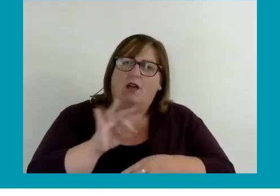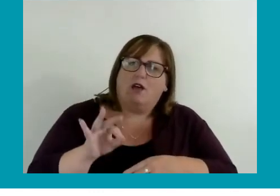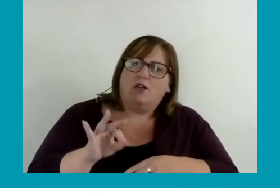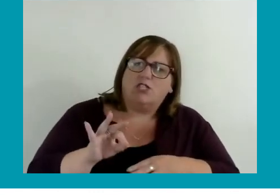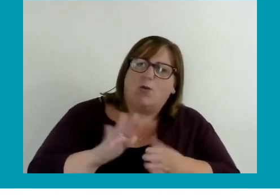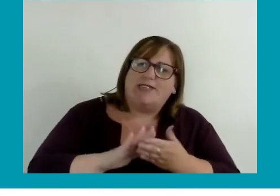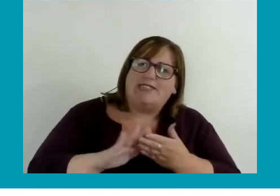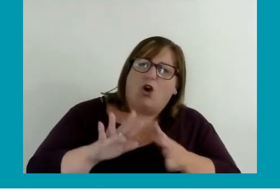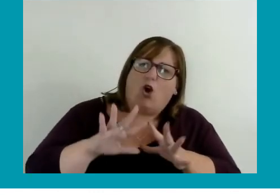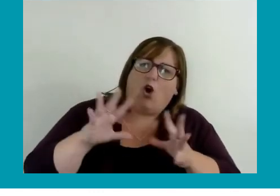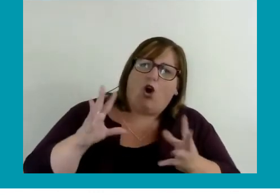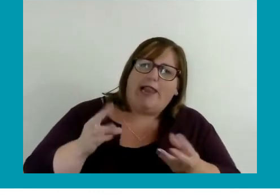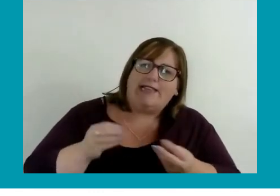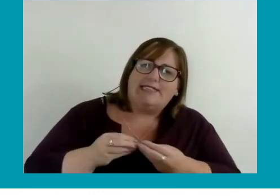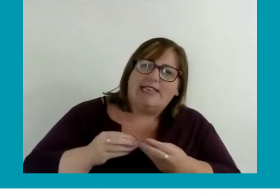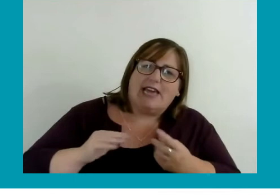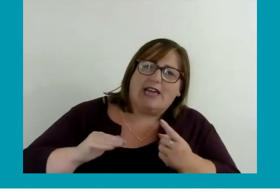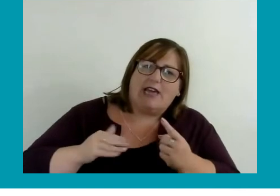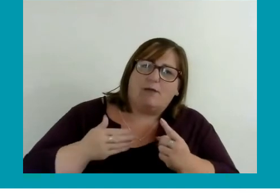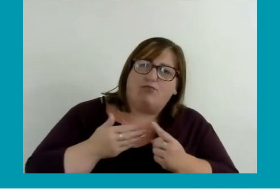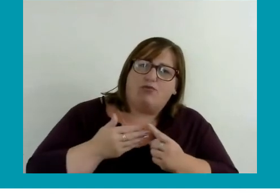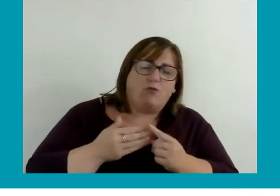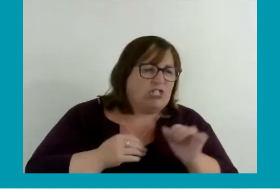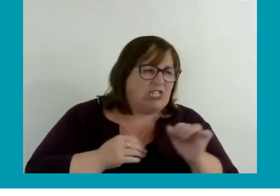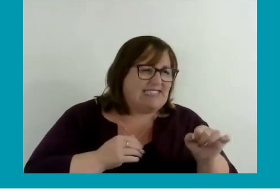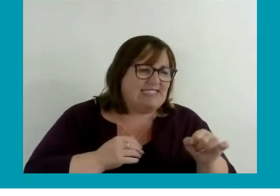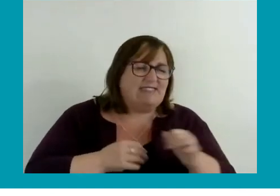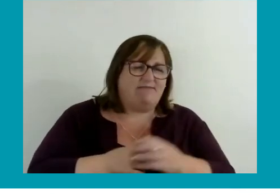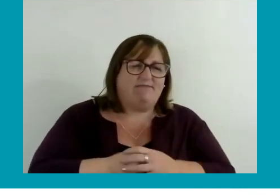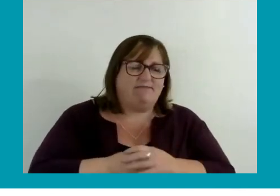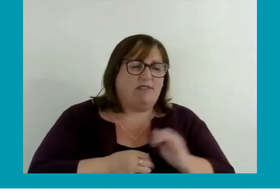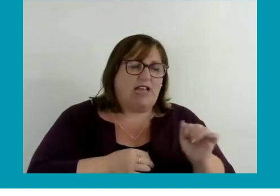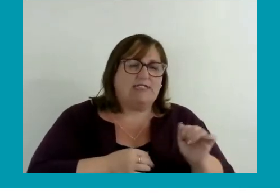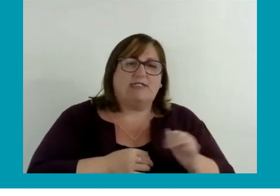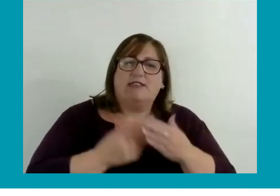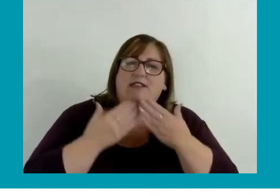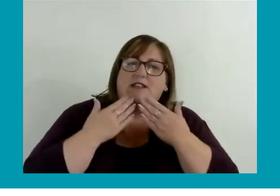how they can be supported that's really innovative helen thank you so much for sharing